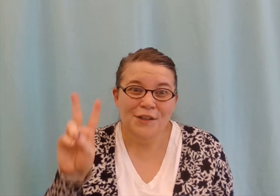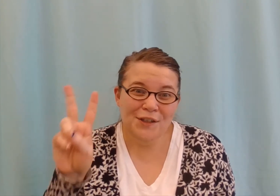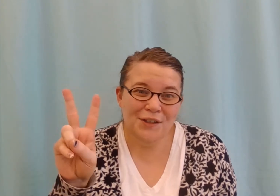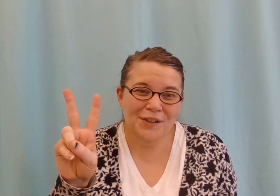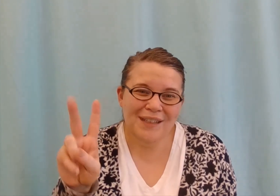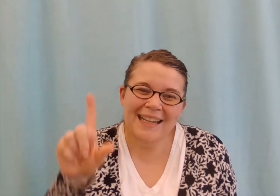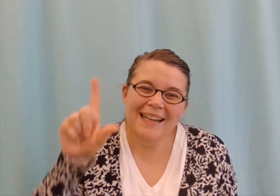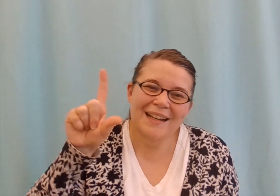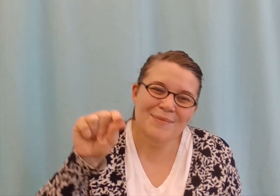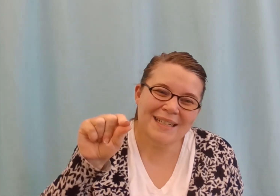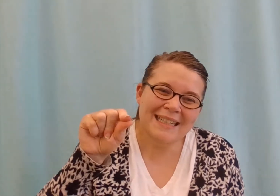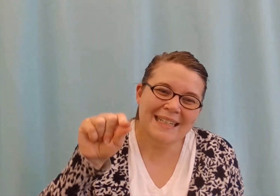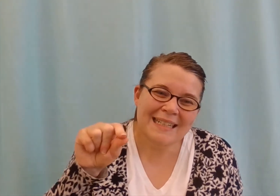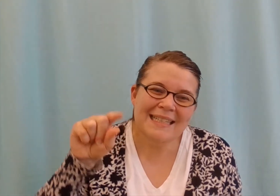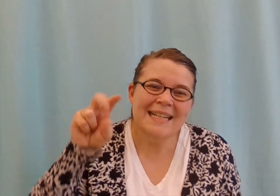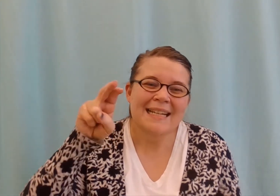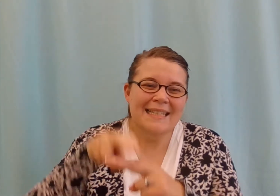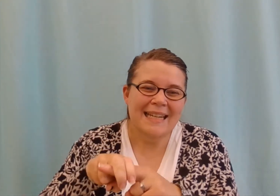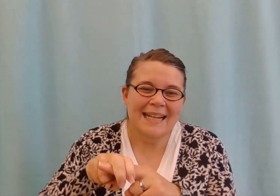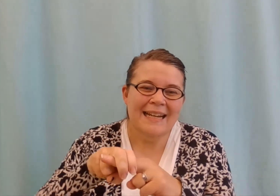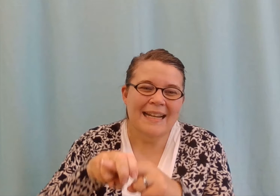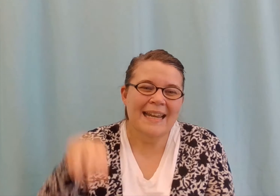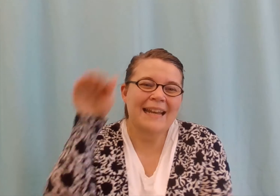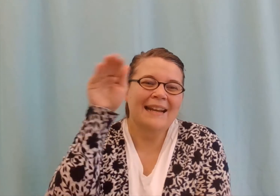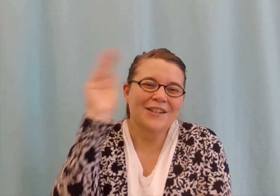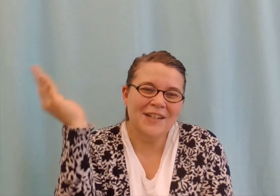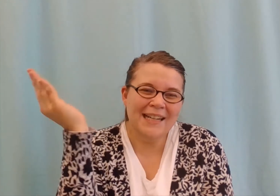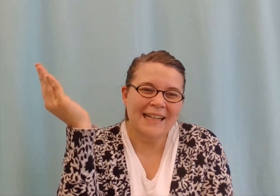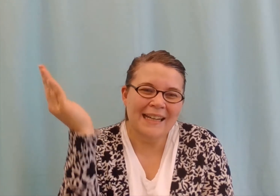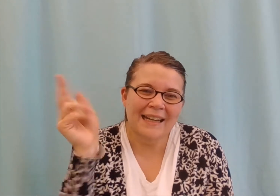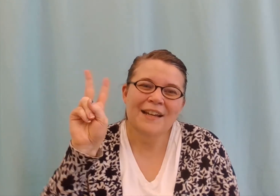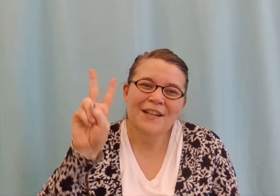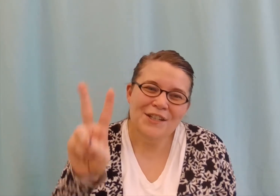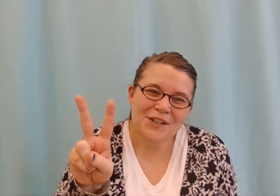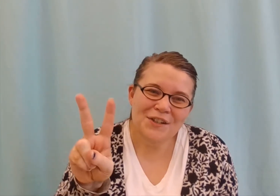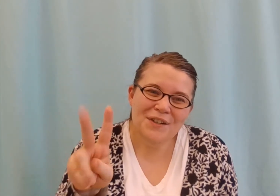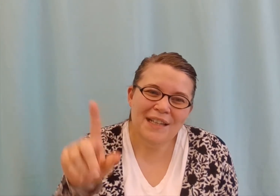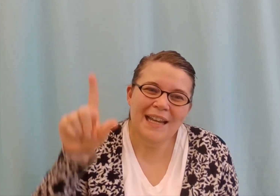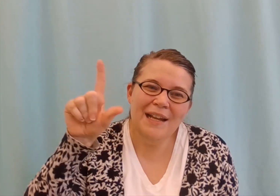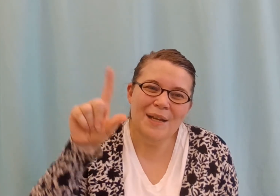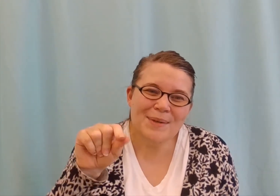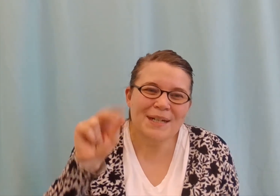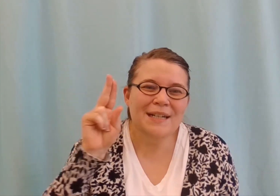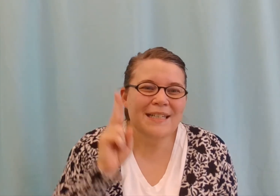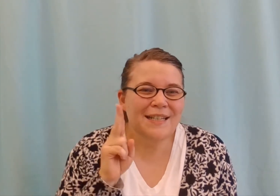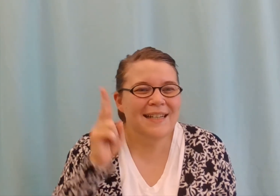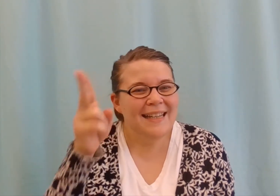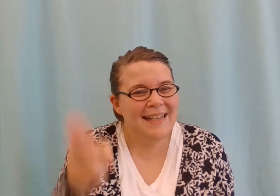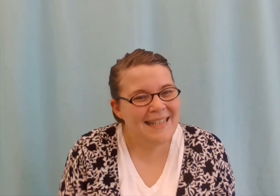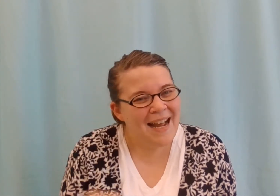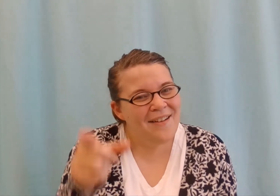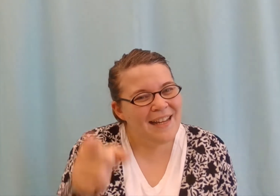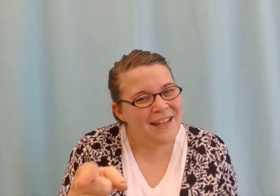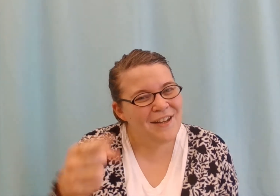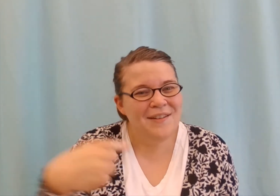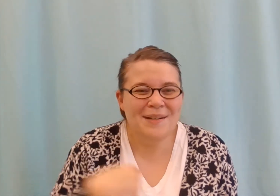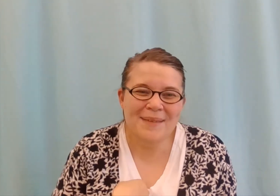Two little birds sitting in a tree. Two little birds looking down at you and me.